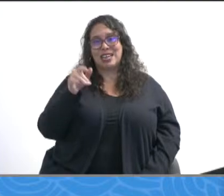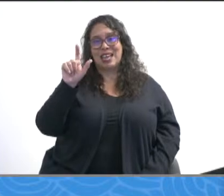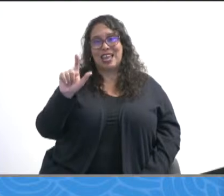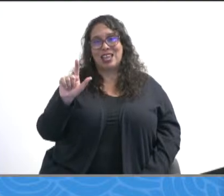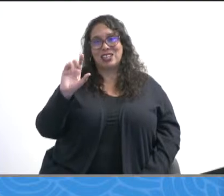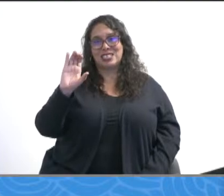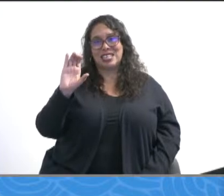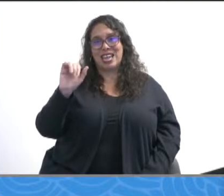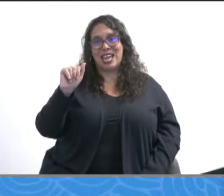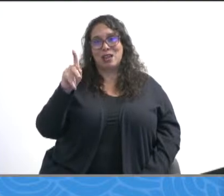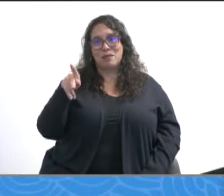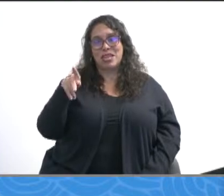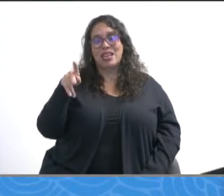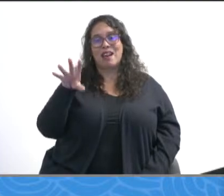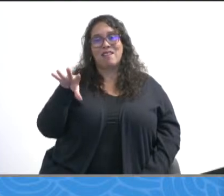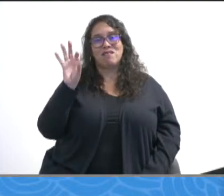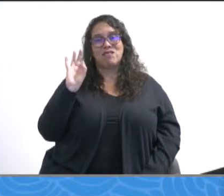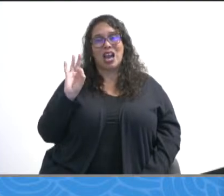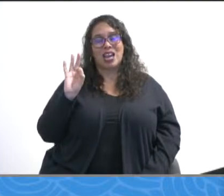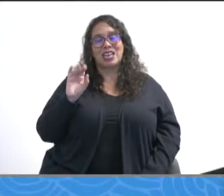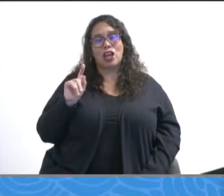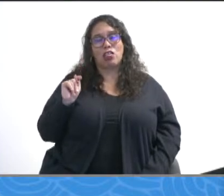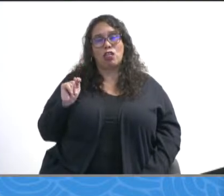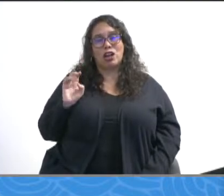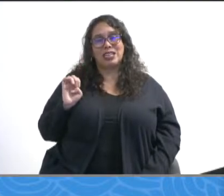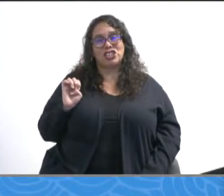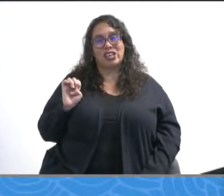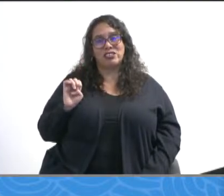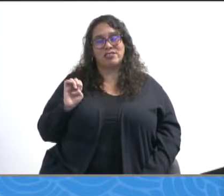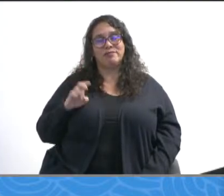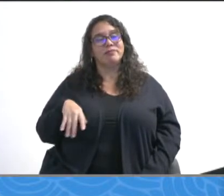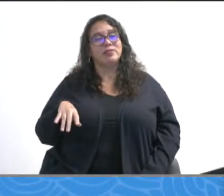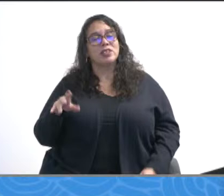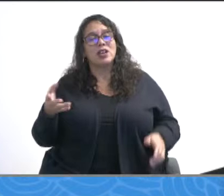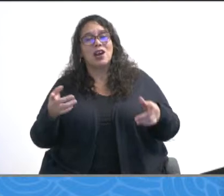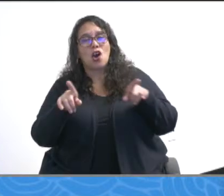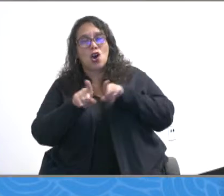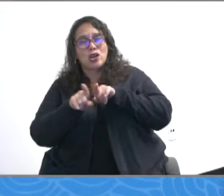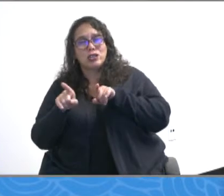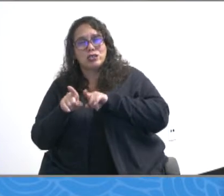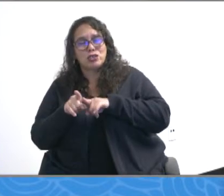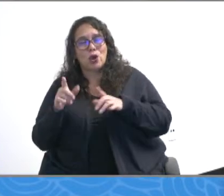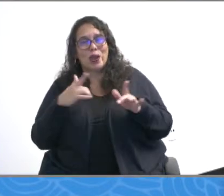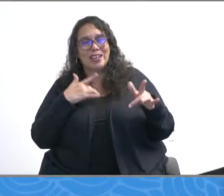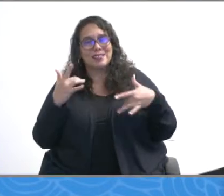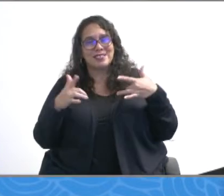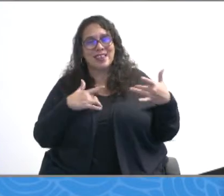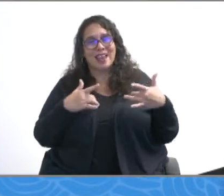You can find the ThoughtExchange there. But we're also excited to share that on that very same webpage,